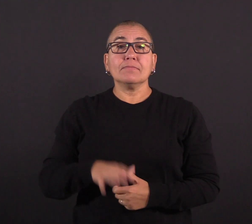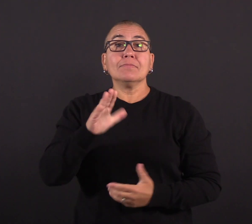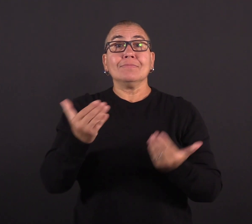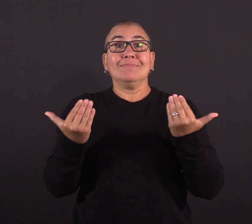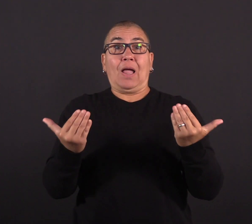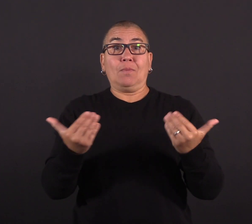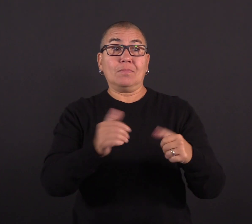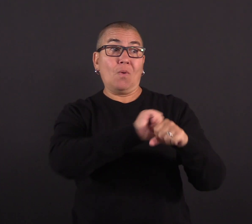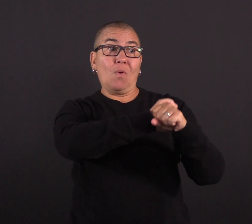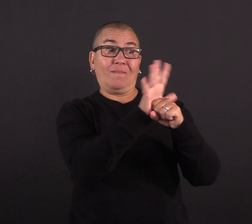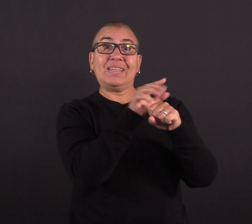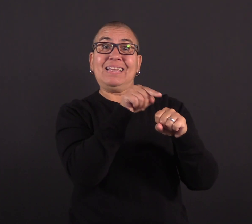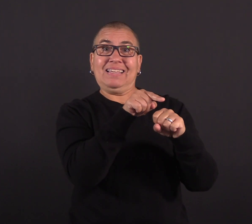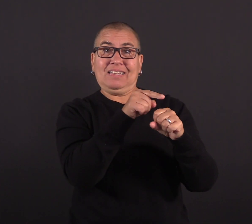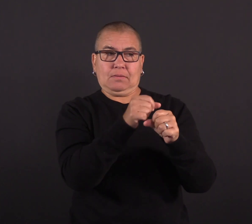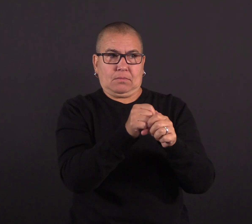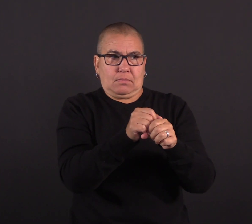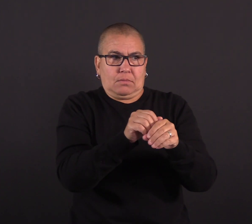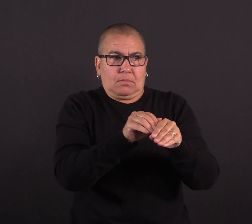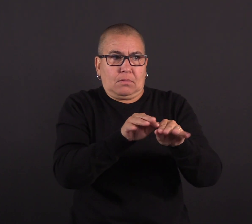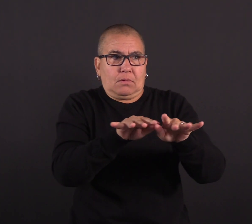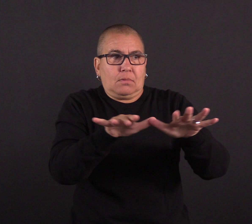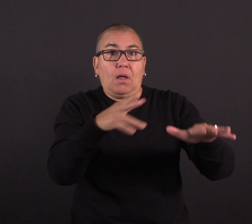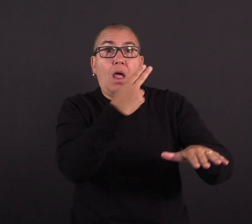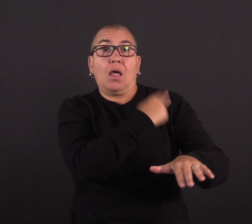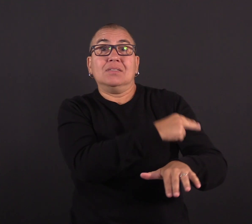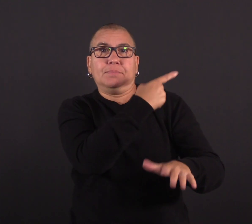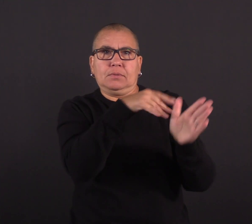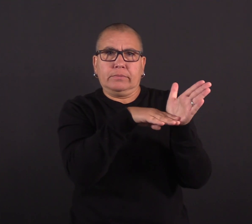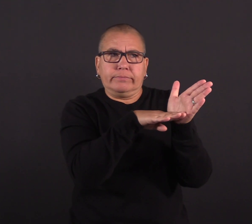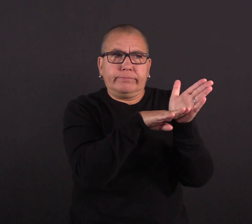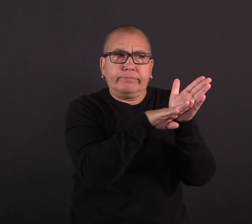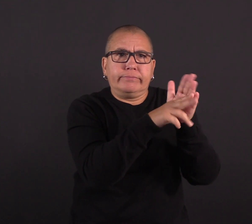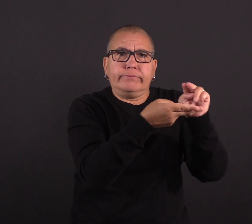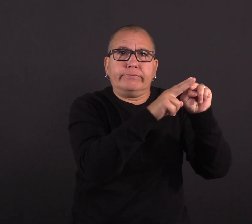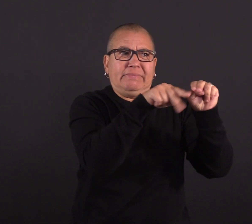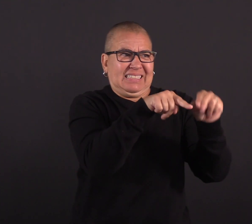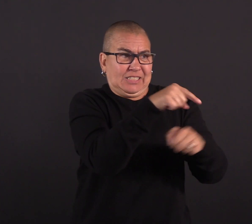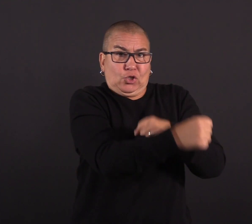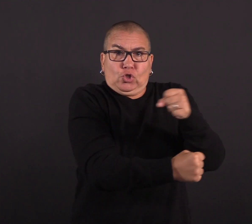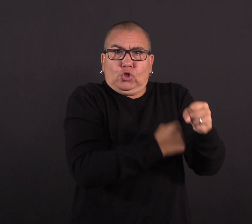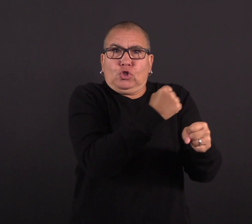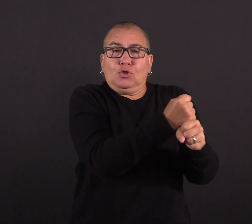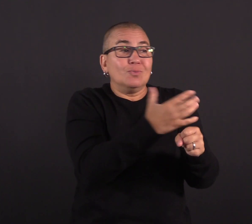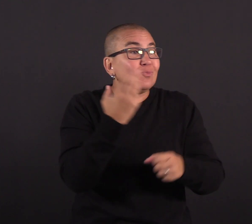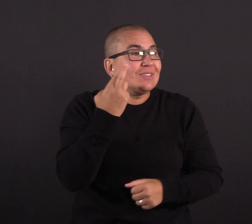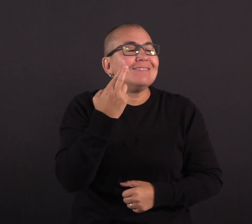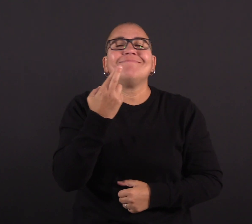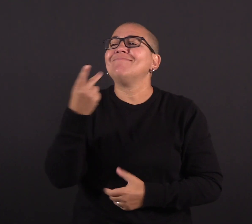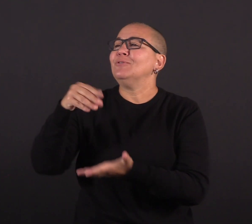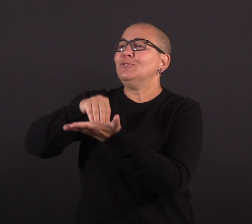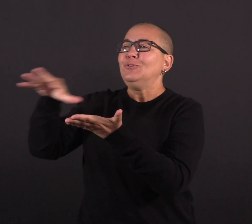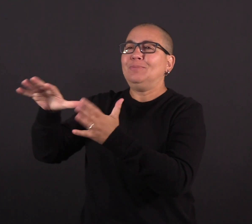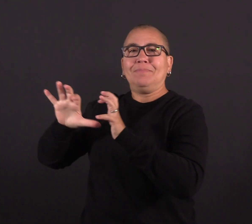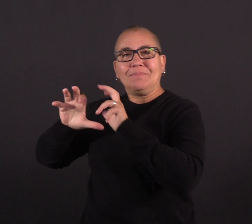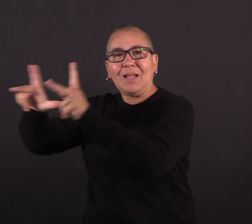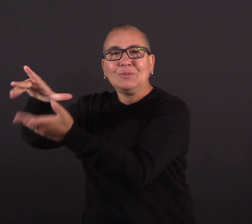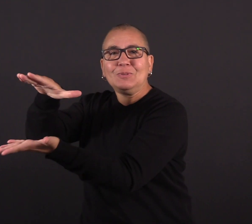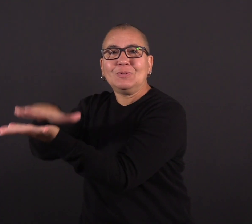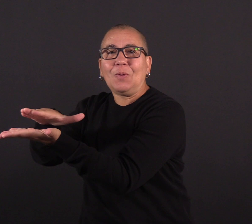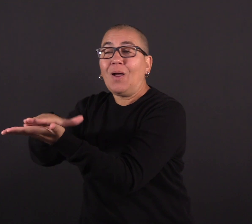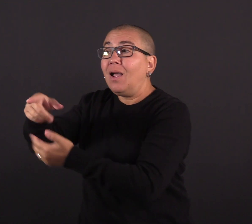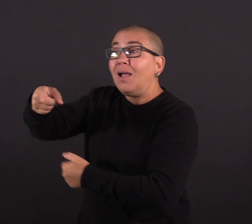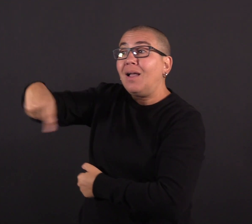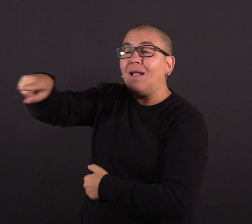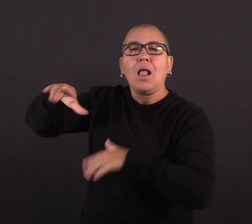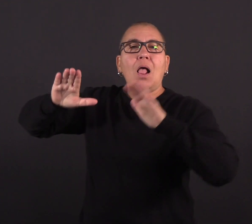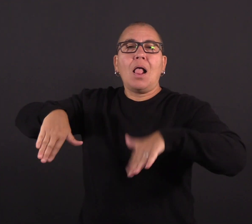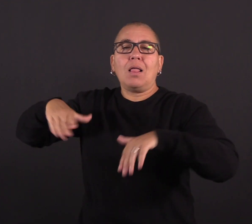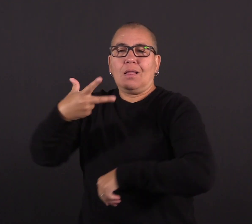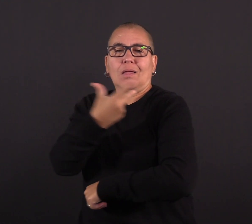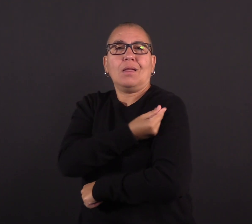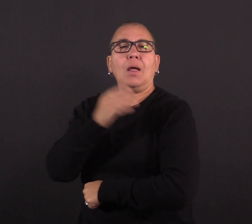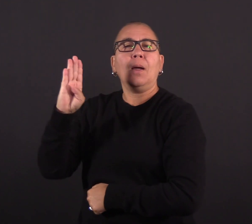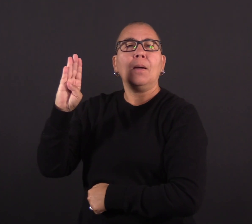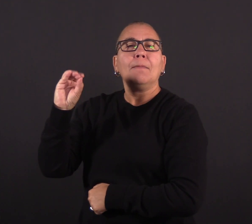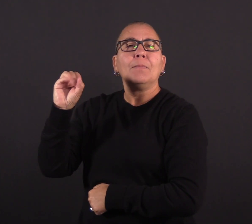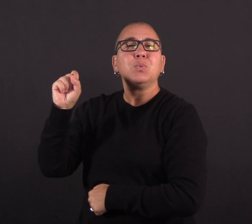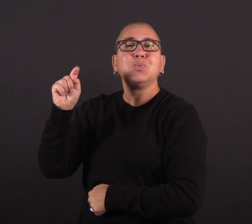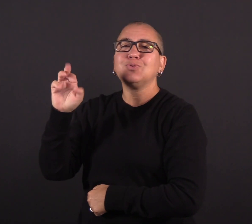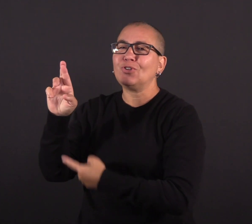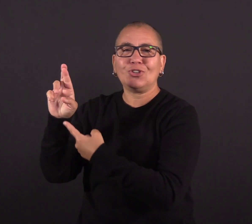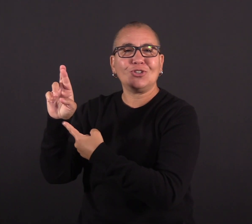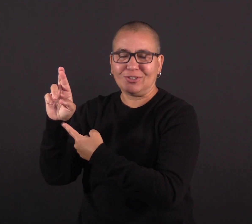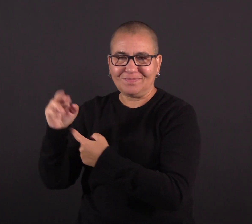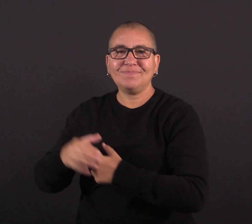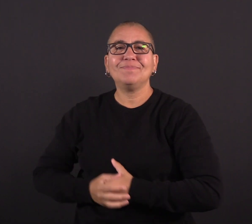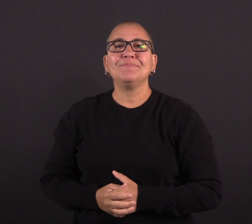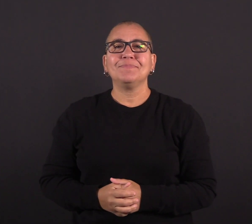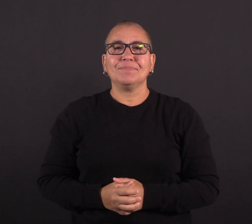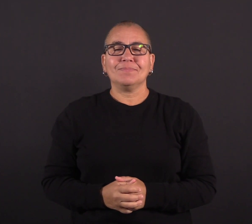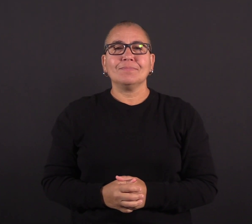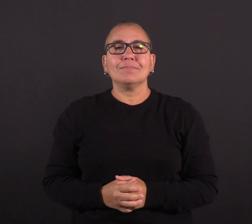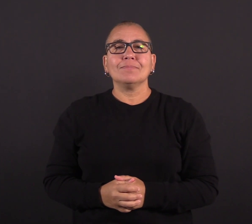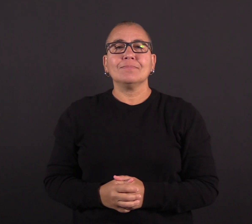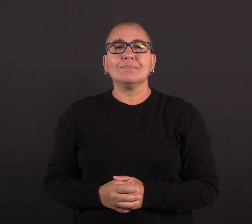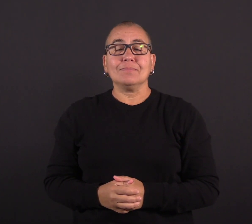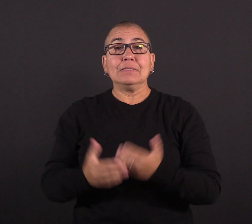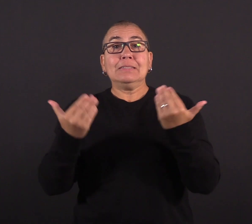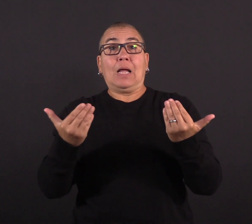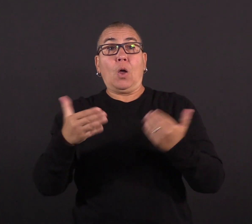Covid hospitalizations spike with new variant as school returns, U.S. readies vaccines